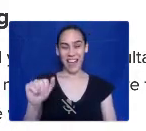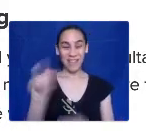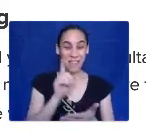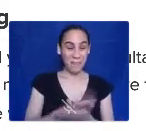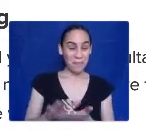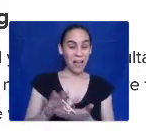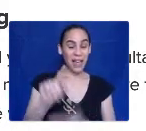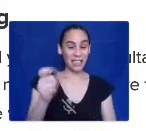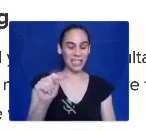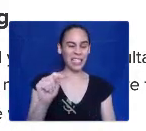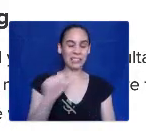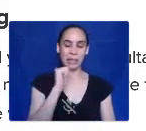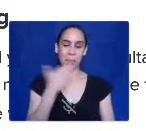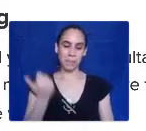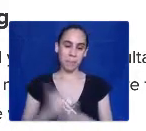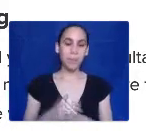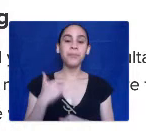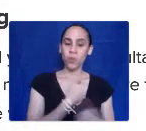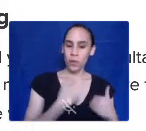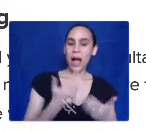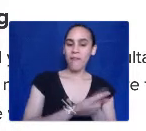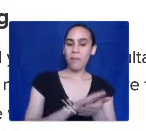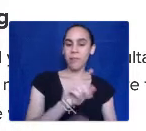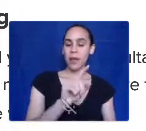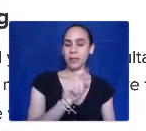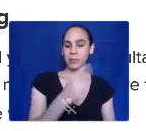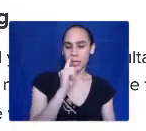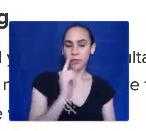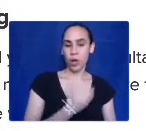i mean we have plain text output on ours so let's go back to our resume bullets um so the formula i